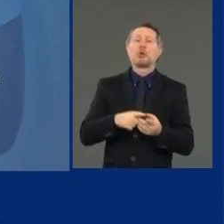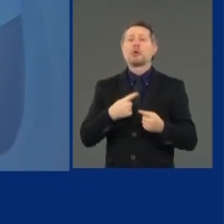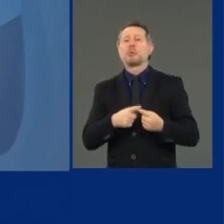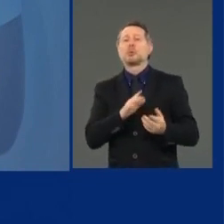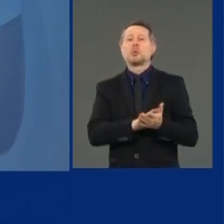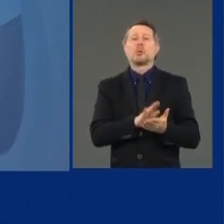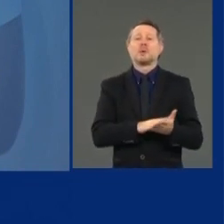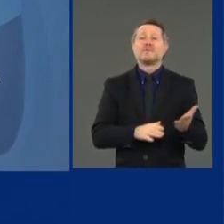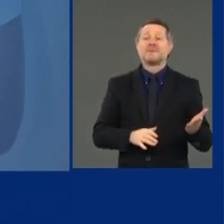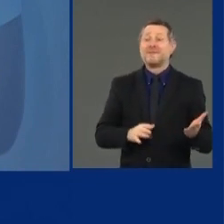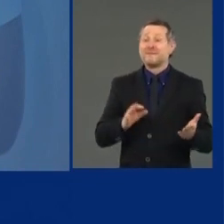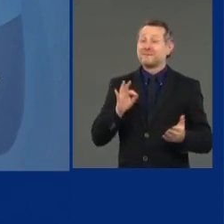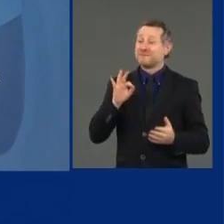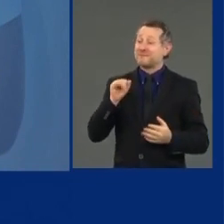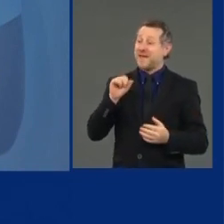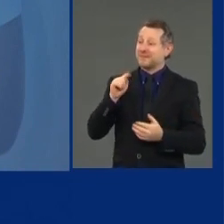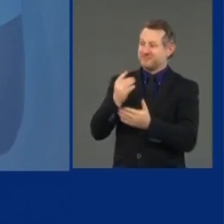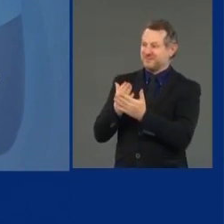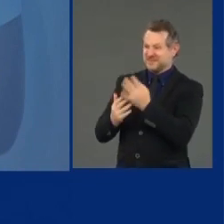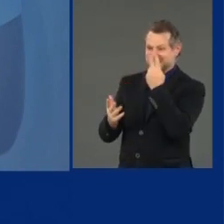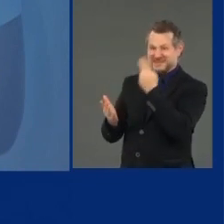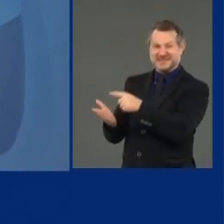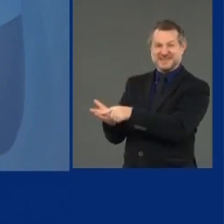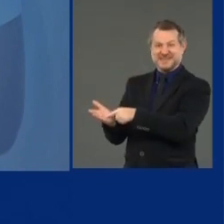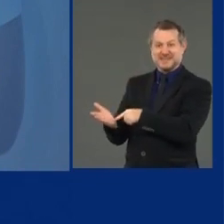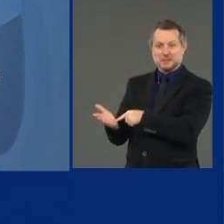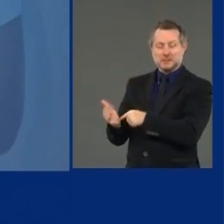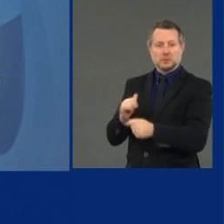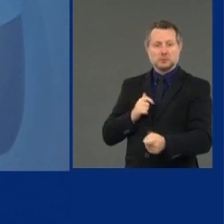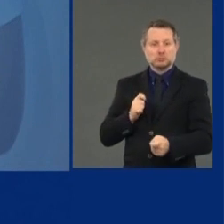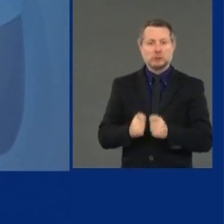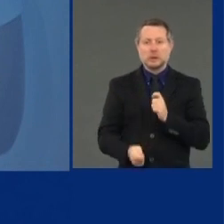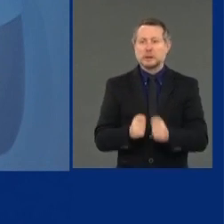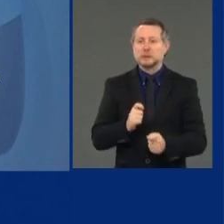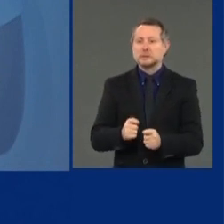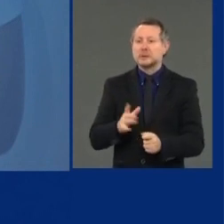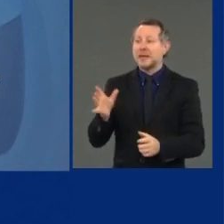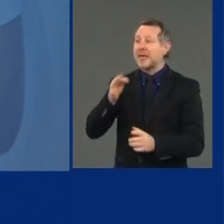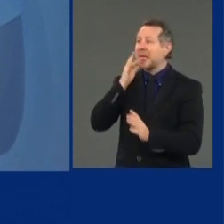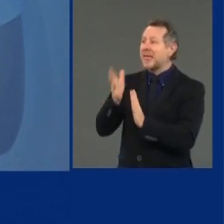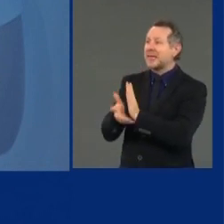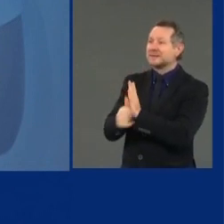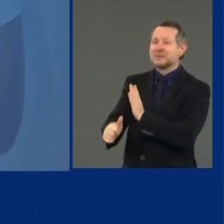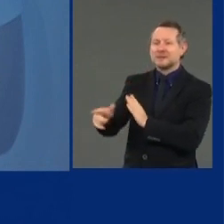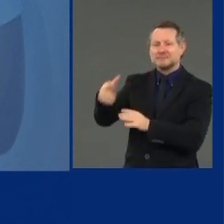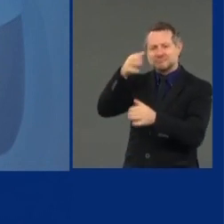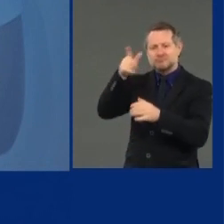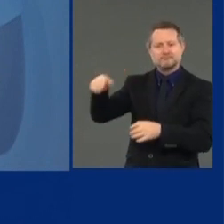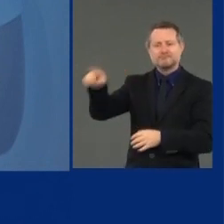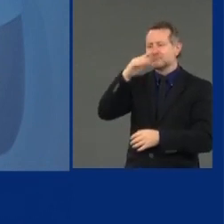SO WHEN WE ARE TALKING ABOUT SCHOOLS, AGAIN, THE FACTS HAVE